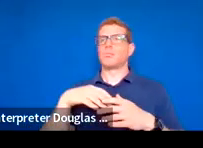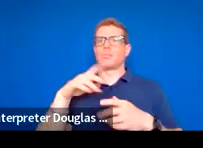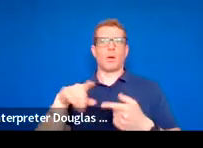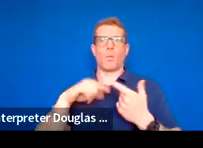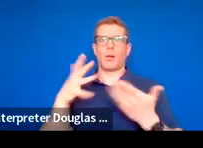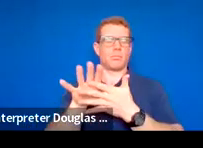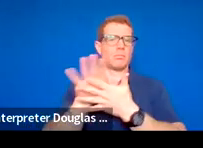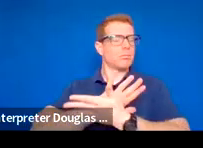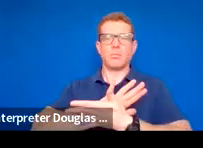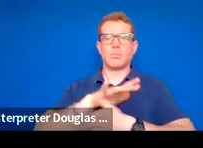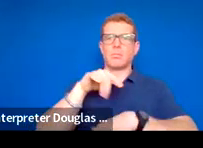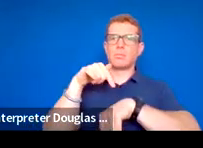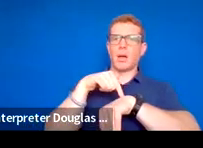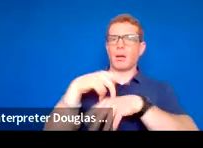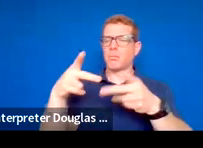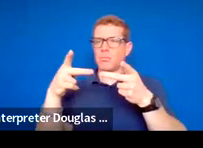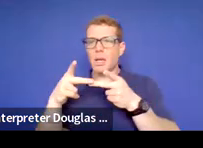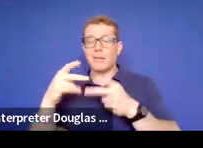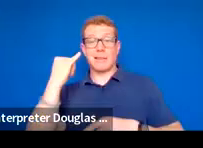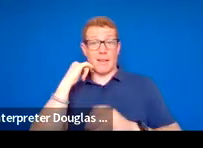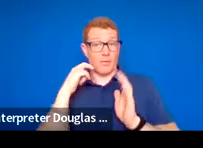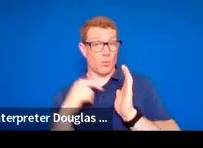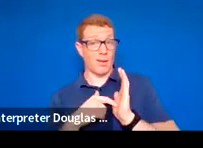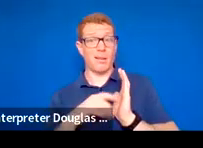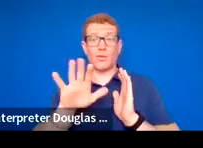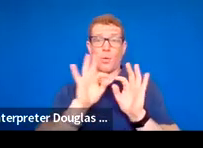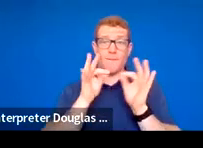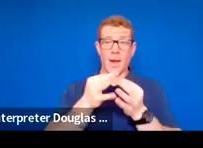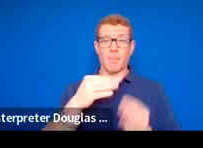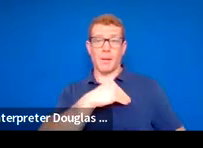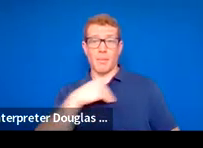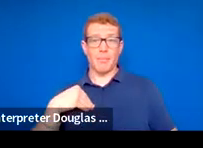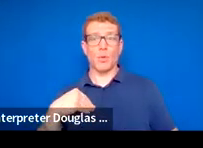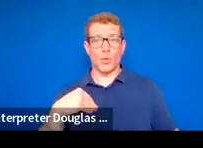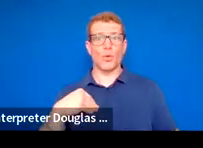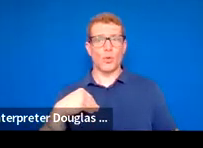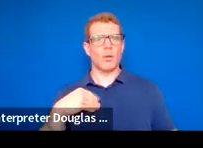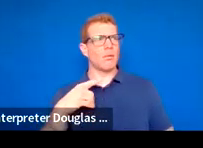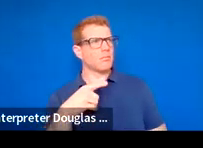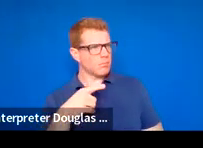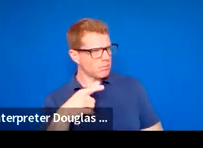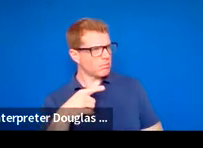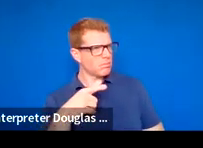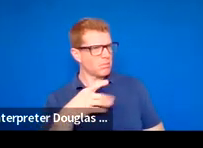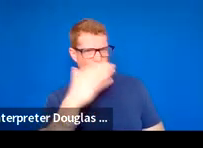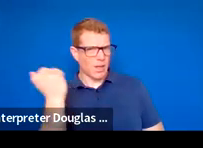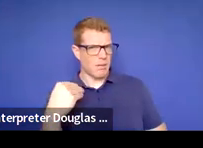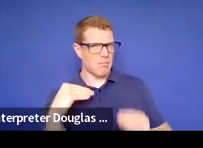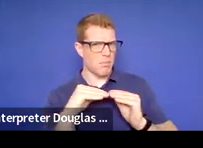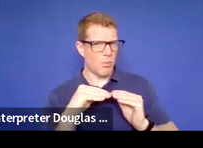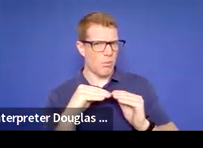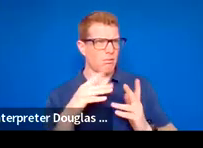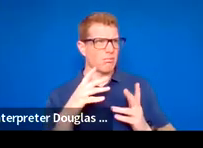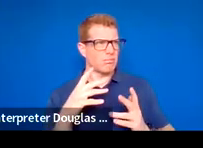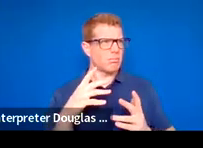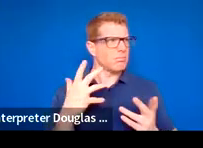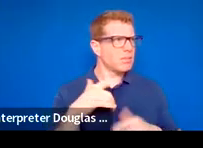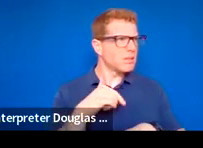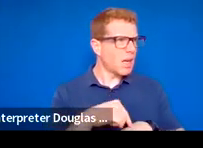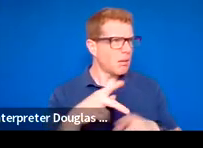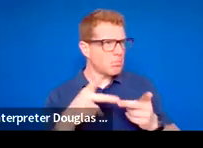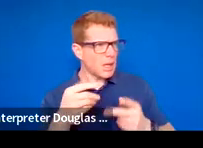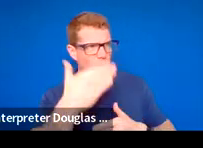If you're seeing a family member. go through that that's a number one that's not normal, and we need to get somebody to take a look at them.